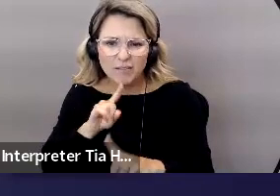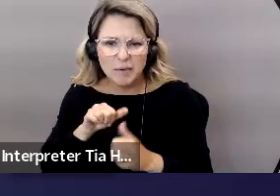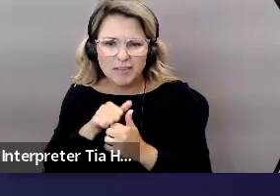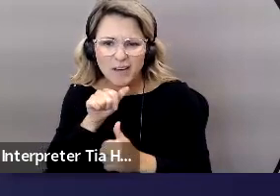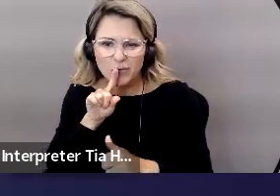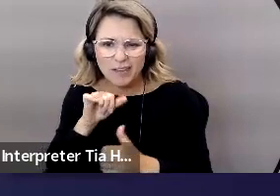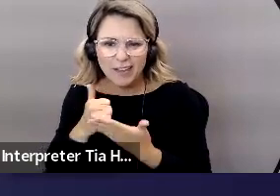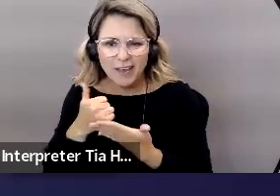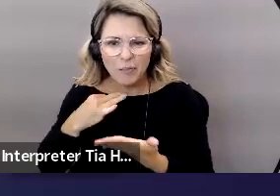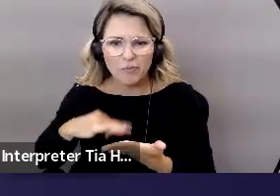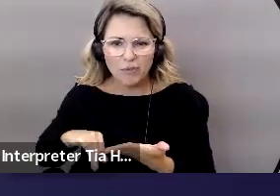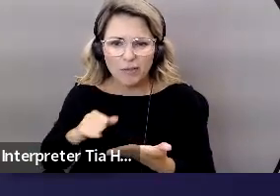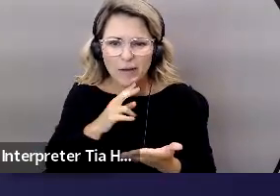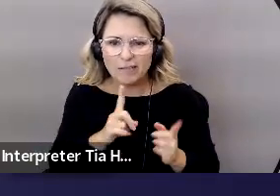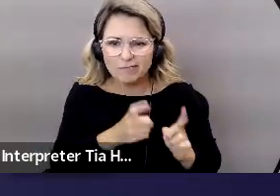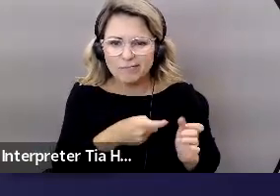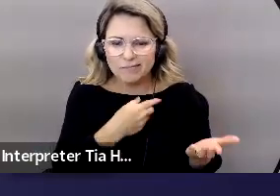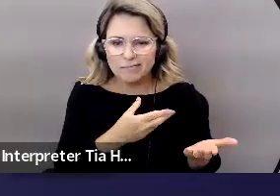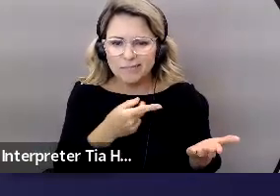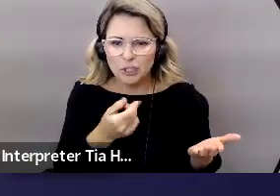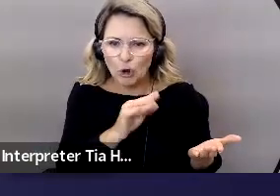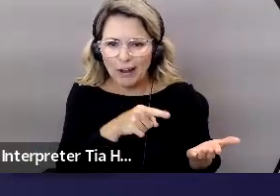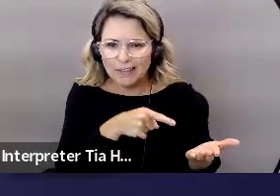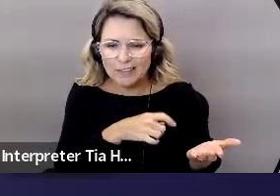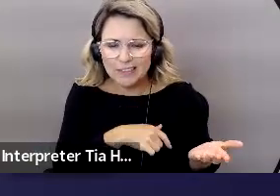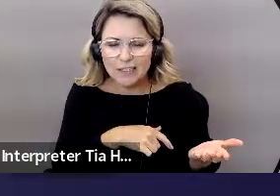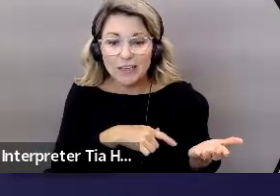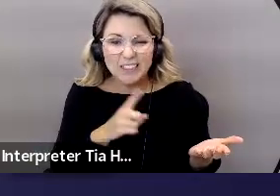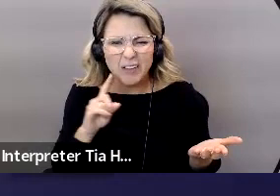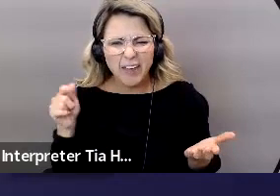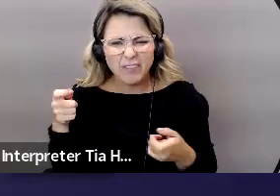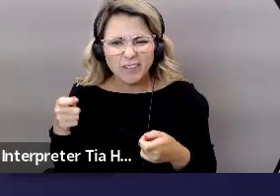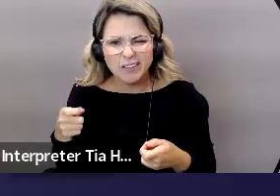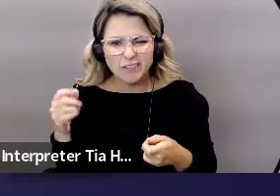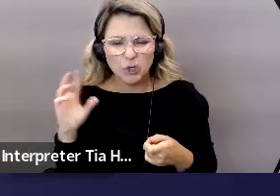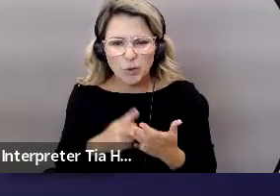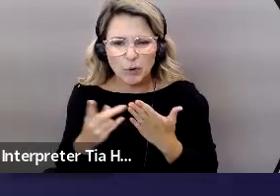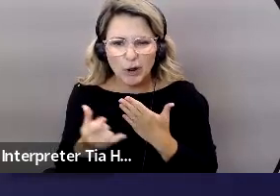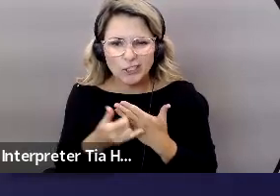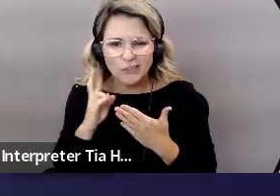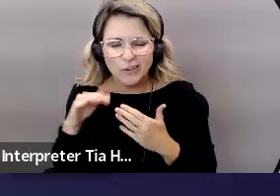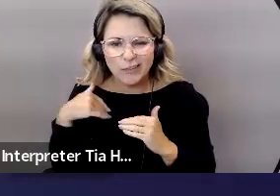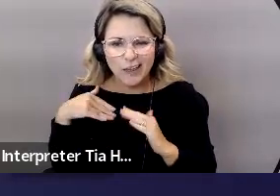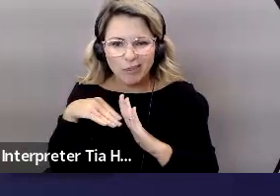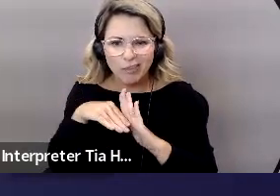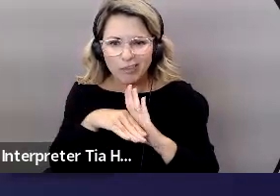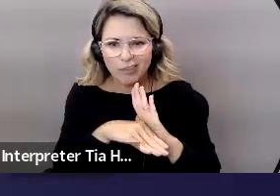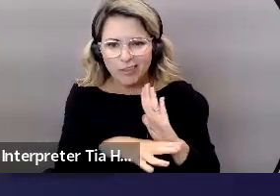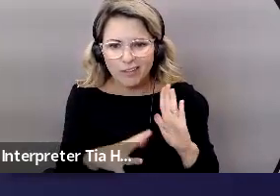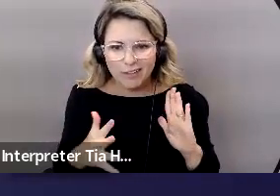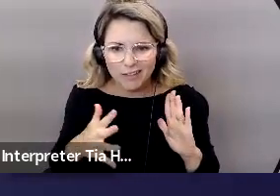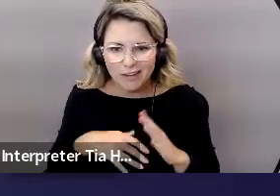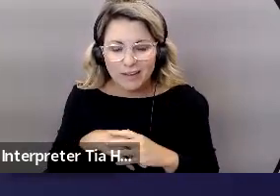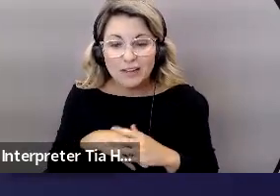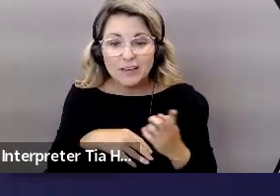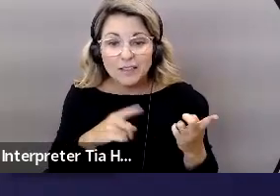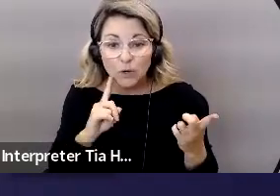And that can kind of drag a project down a little bit. And so, making sure that you have set those.